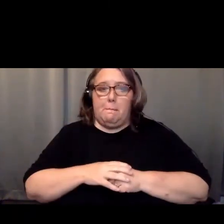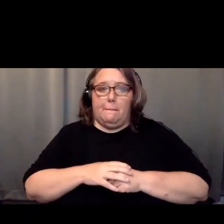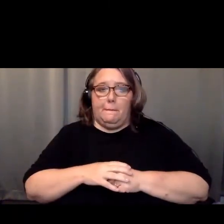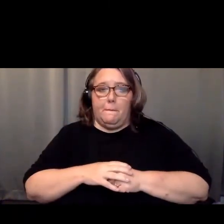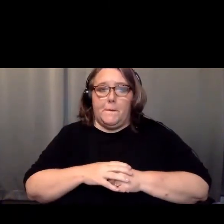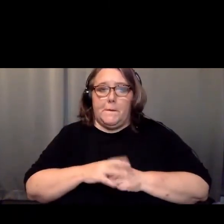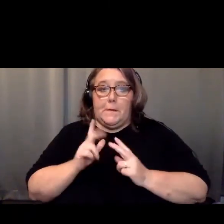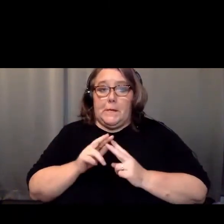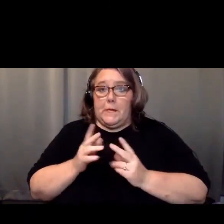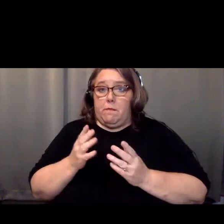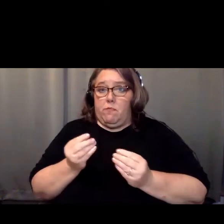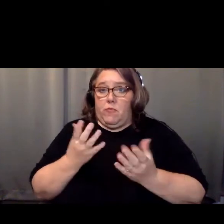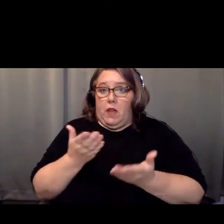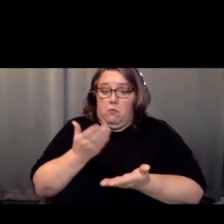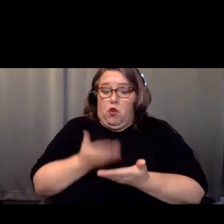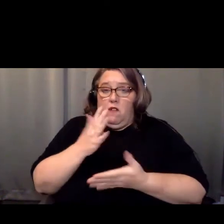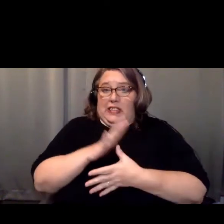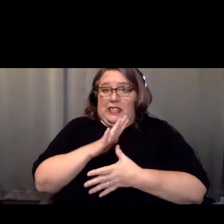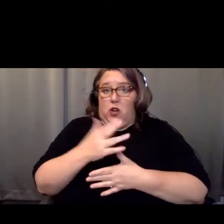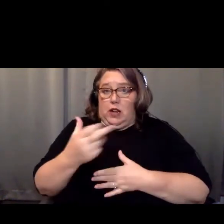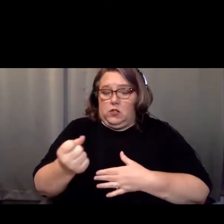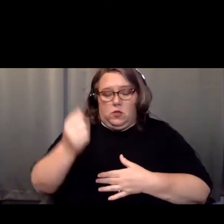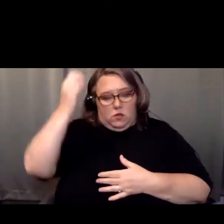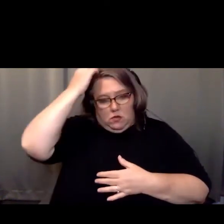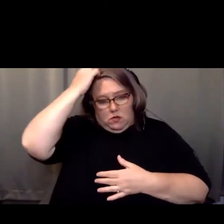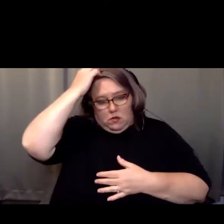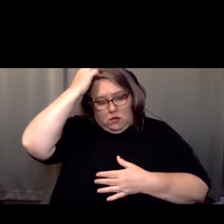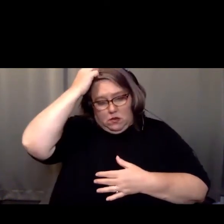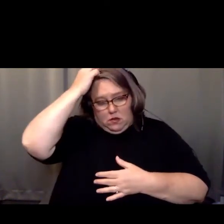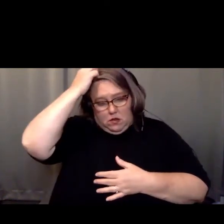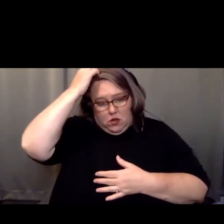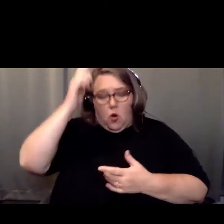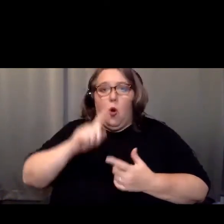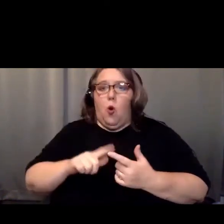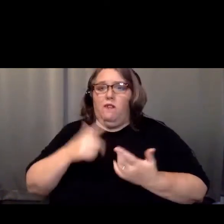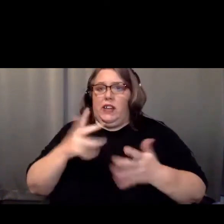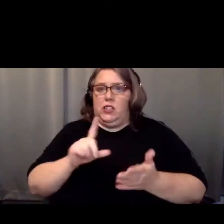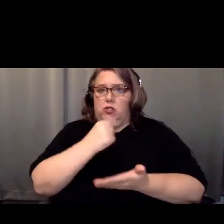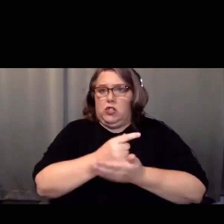either provide proof of being a senior in high school or having graduated from a Texas high school